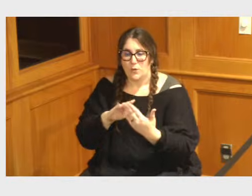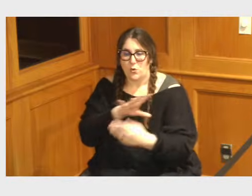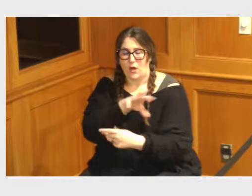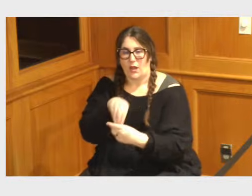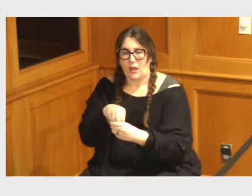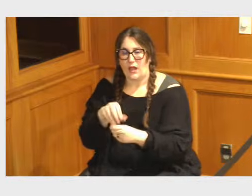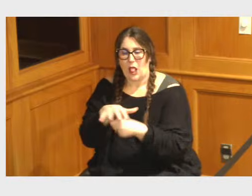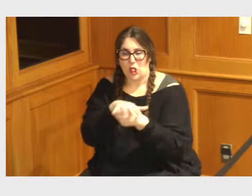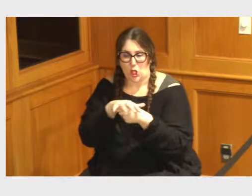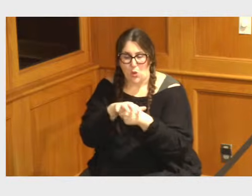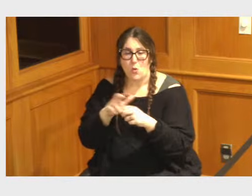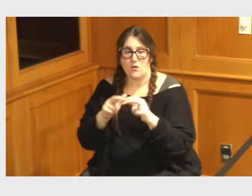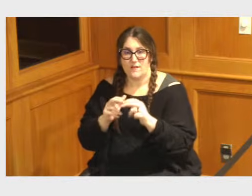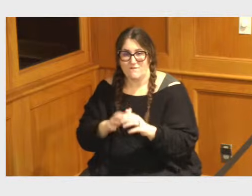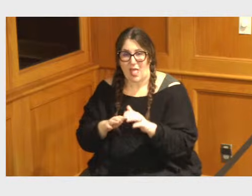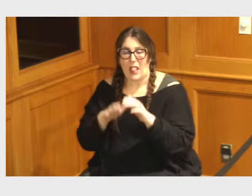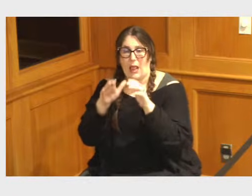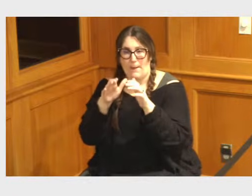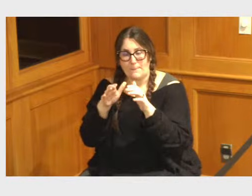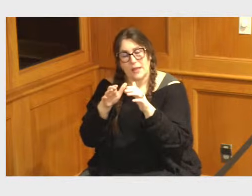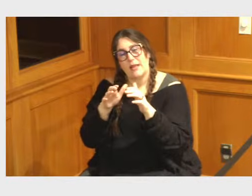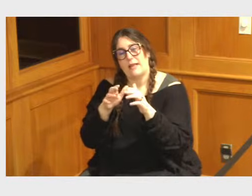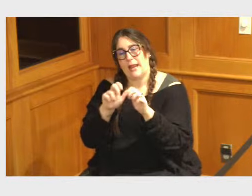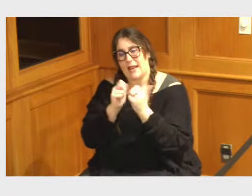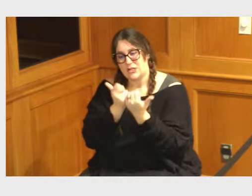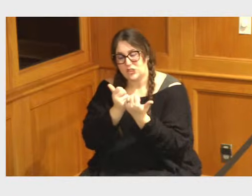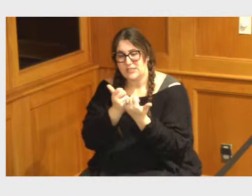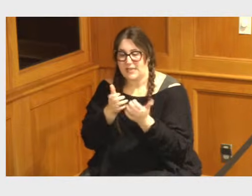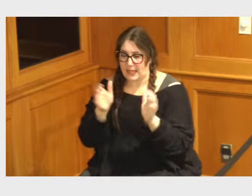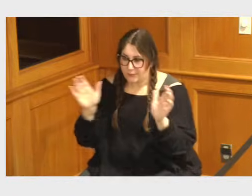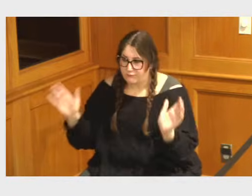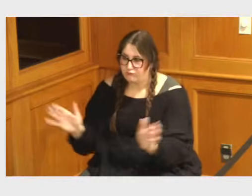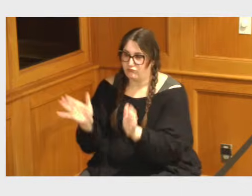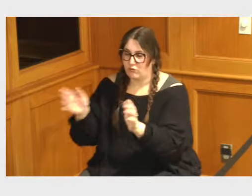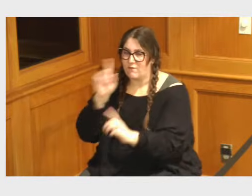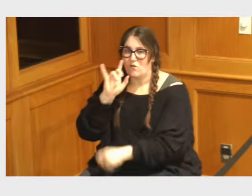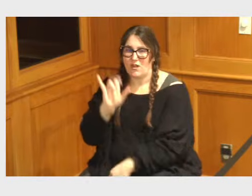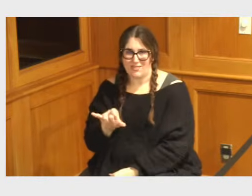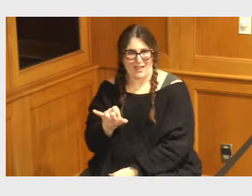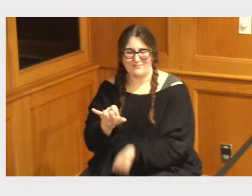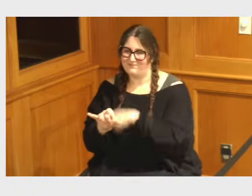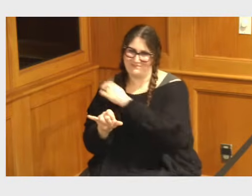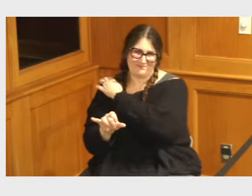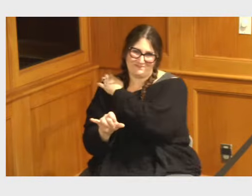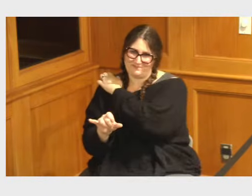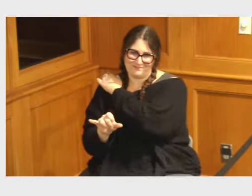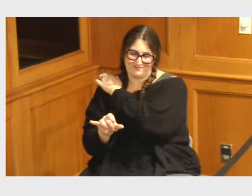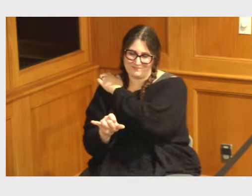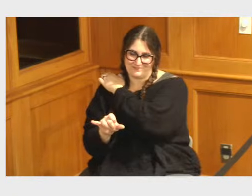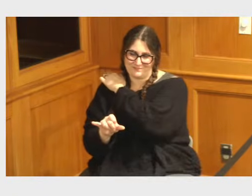local development agency that helps push things along. There's just a lot of there's a lot of